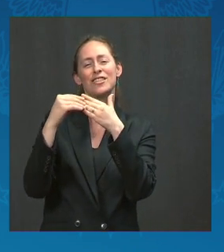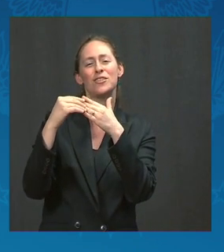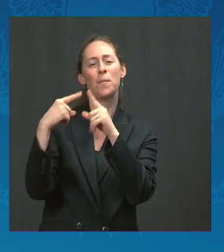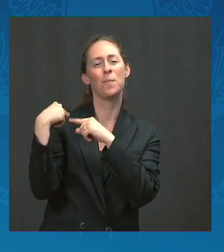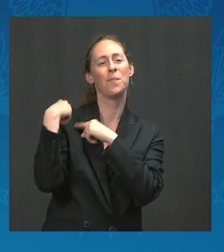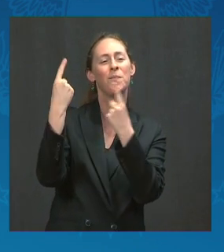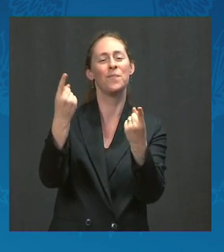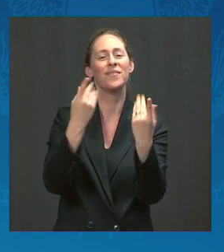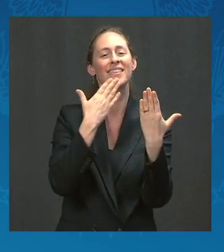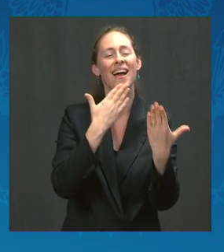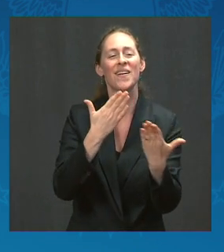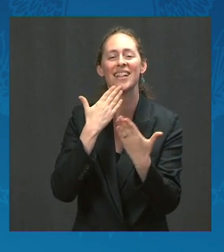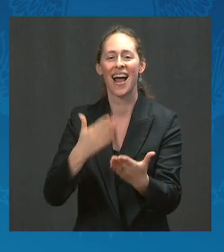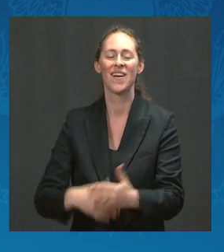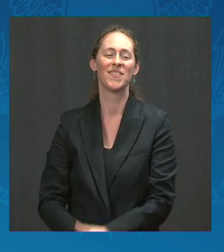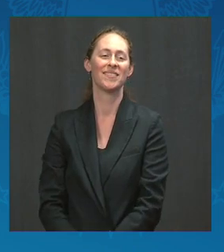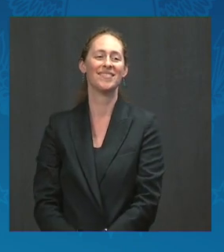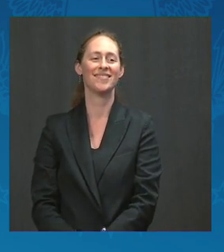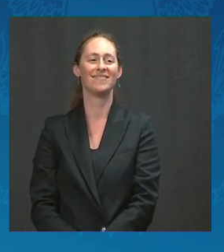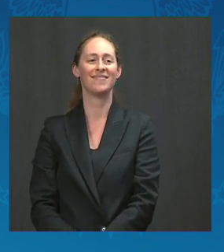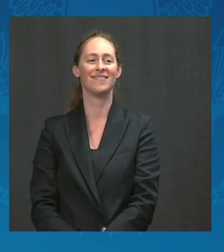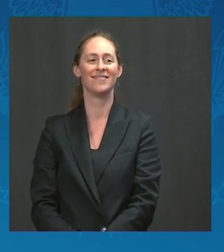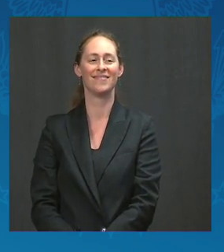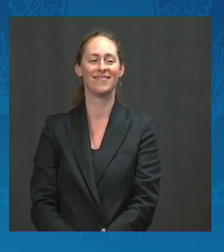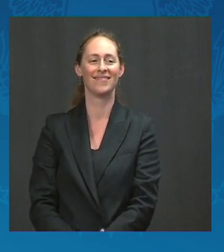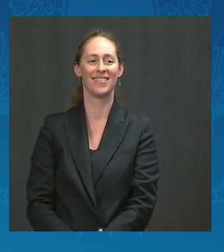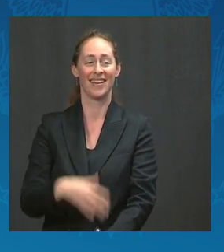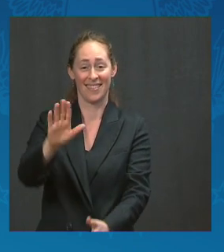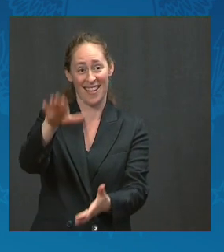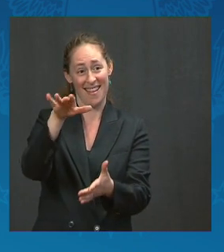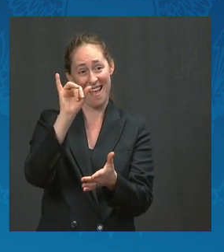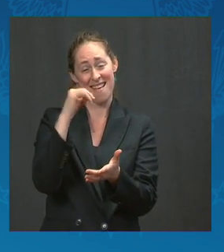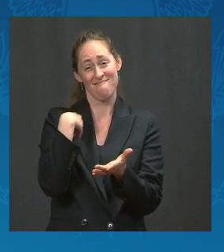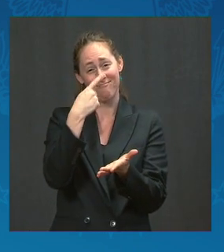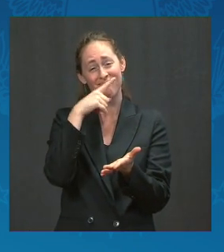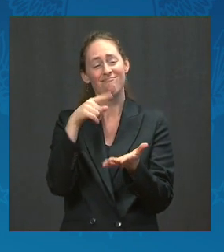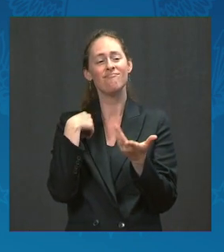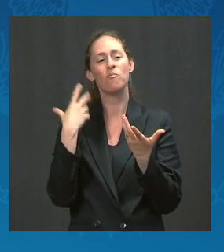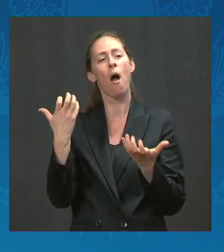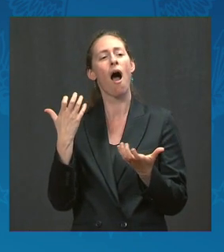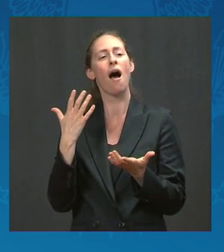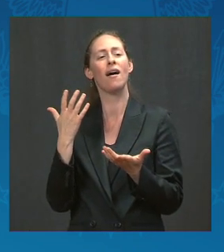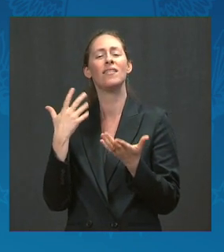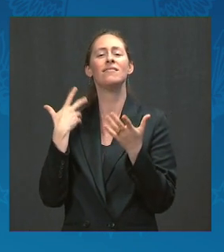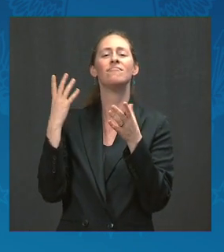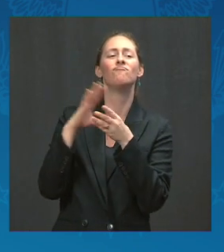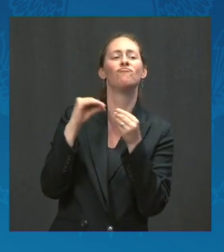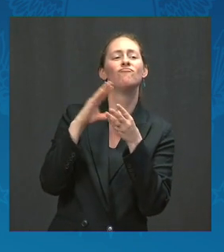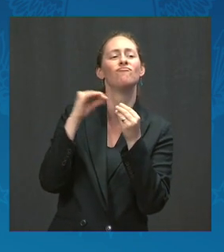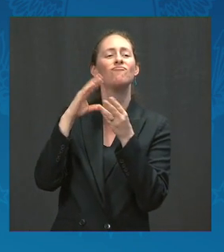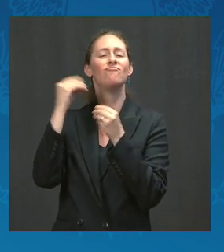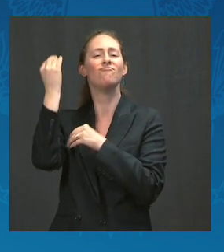I see if I can take the personal permission and refer to Madam President as CK, I see CK everywhere.